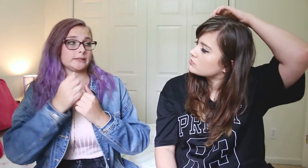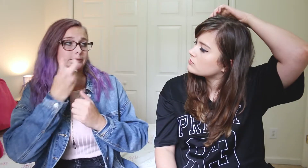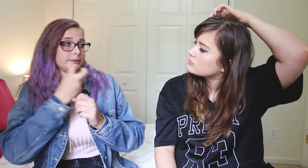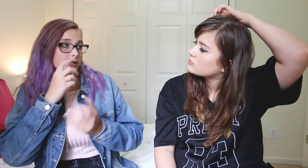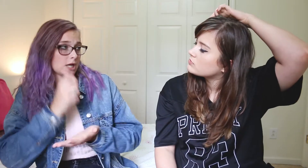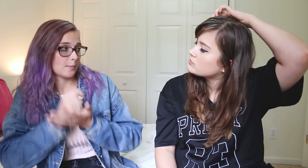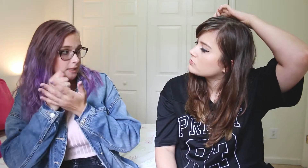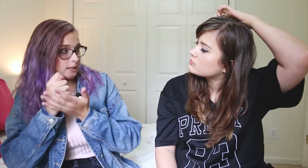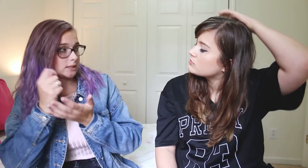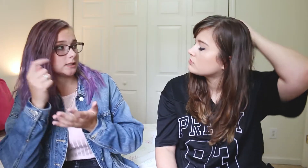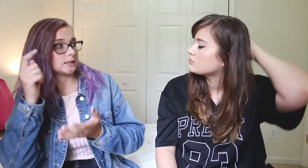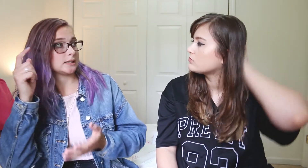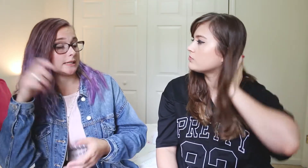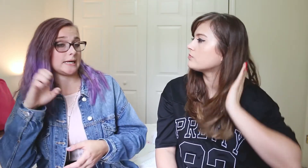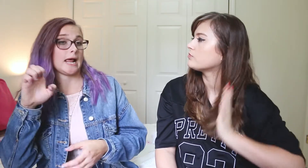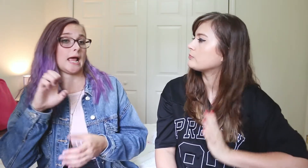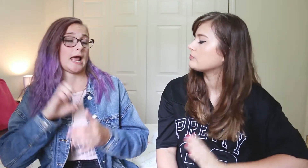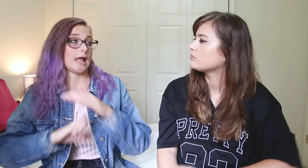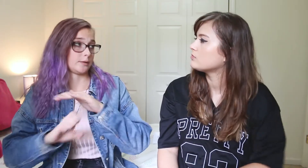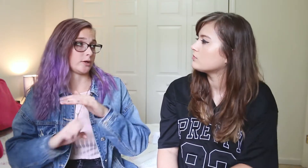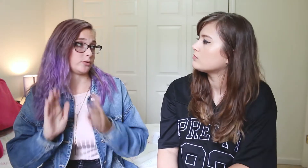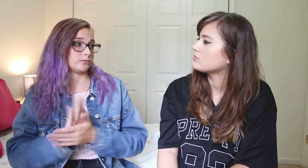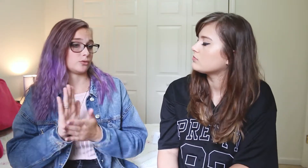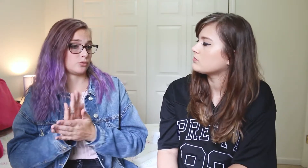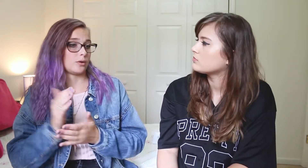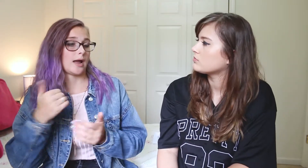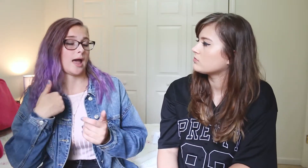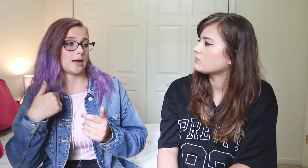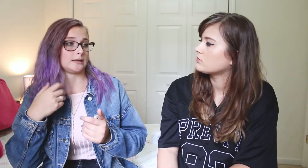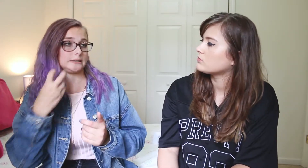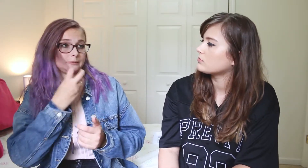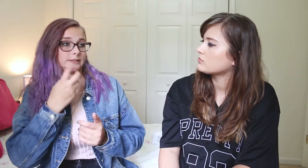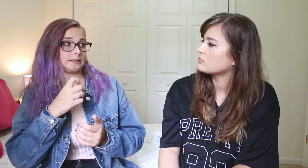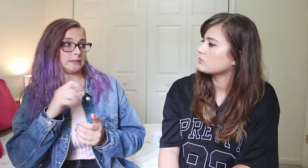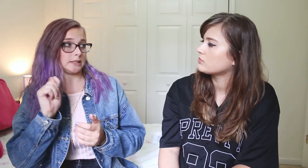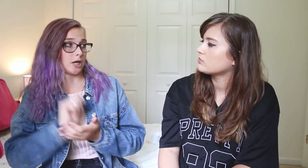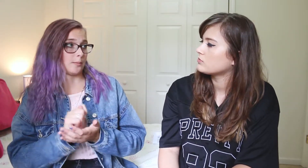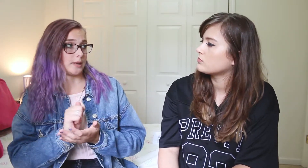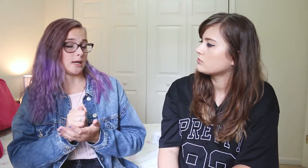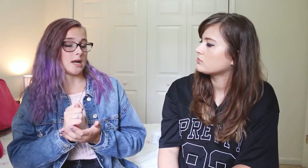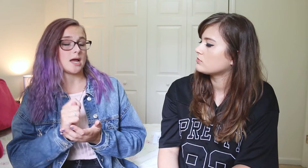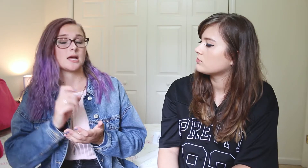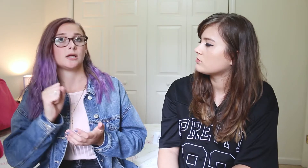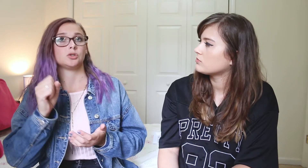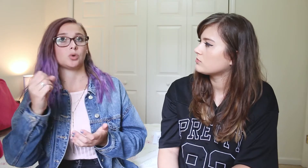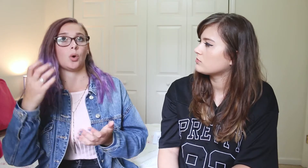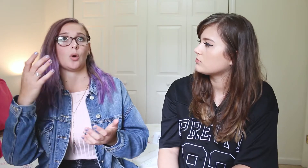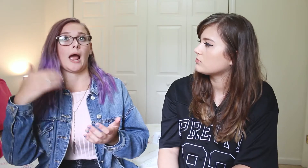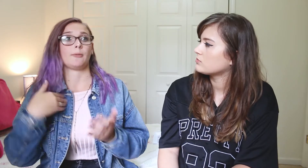Also with speech therapy, in elementary school I did speech therapy.